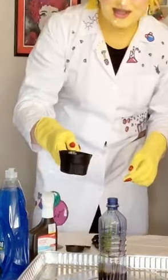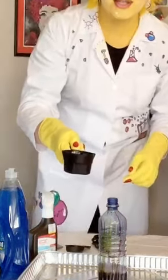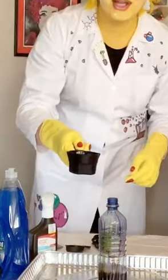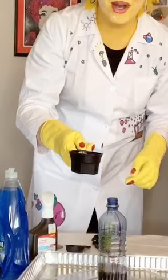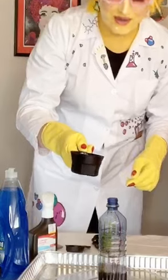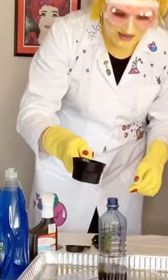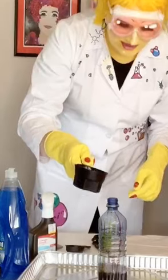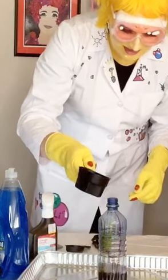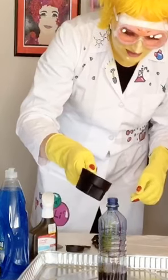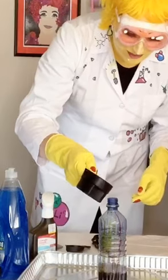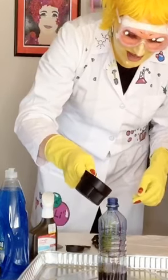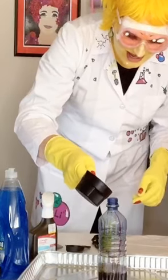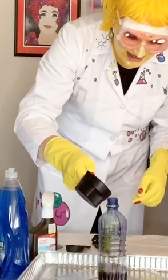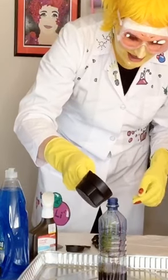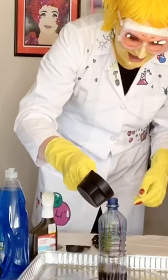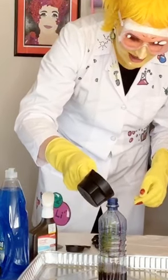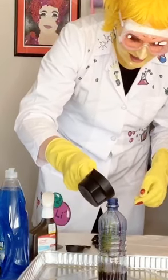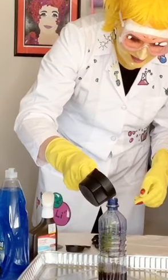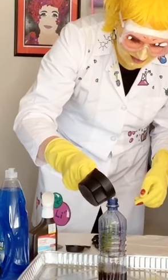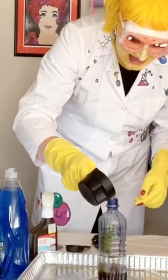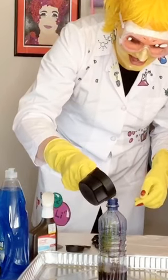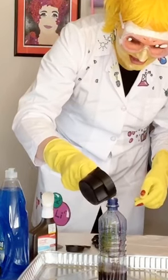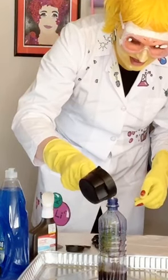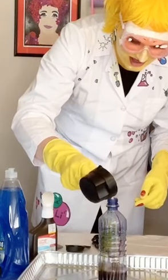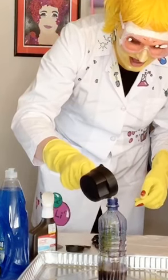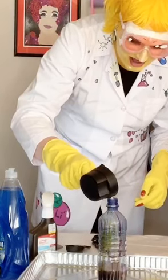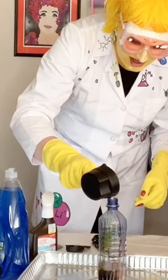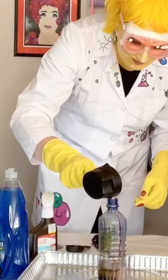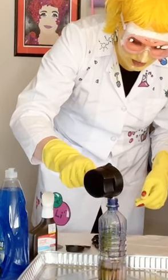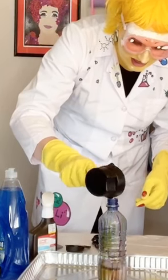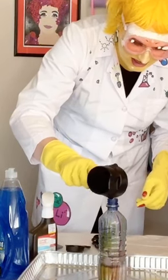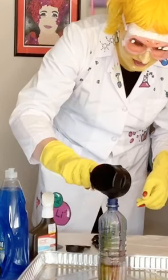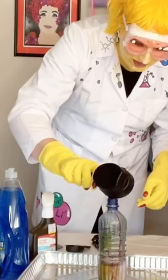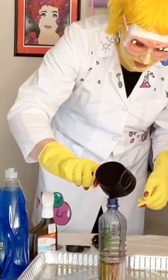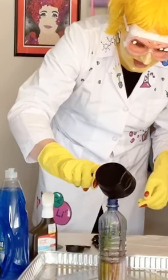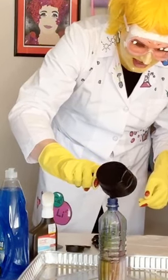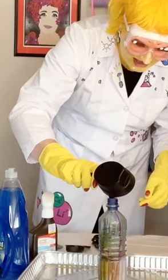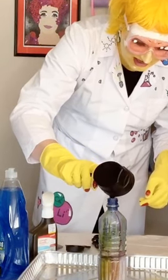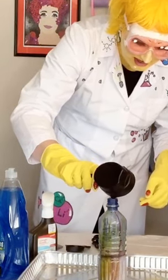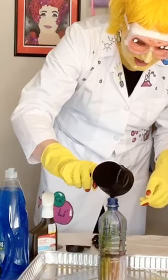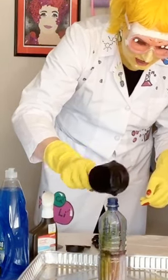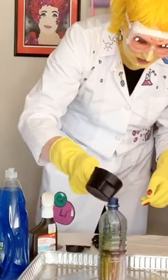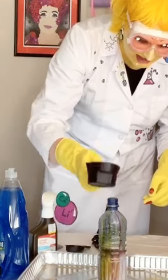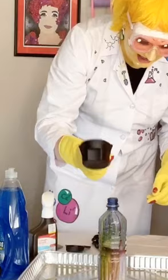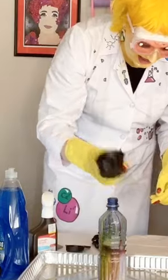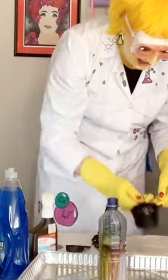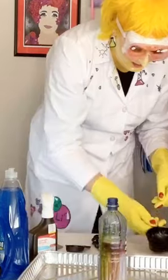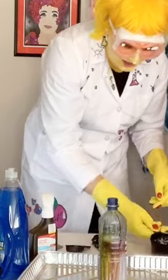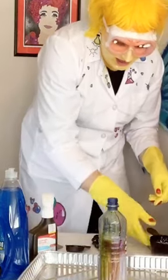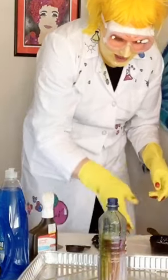two, one, blast off! Put it in real quick! Okay here we go!